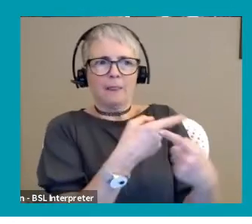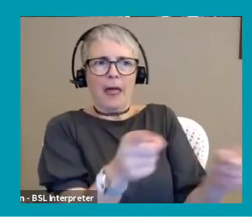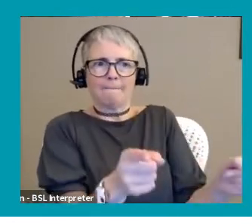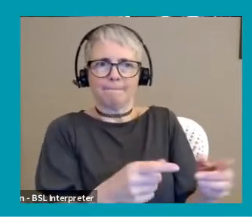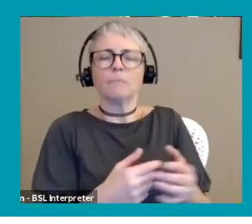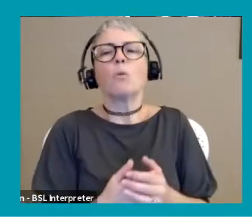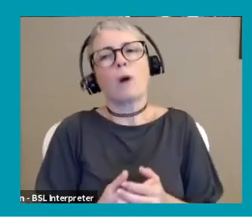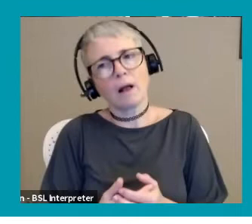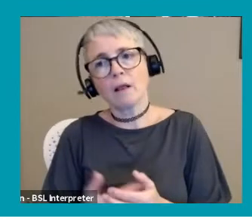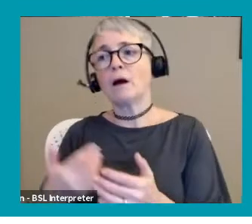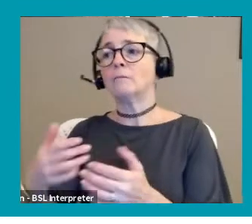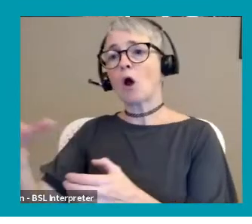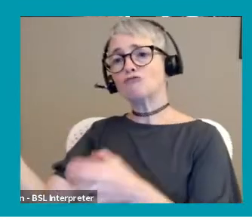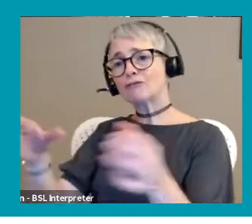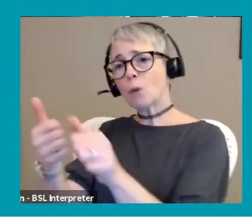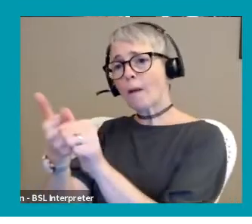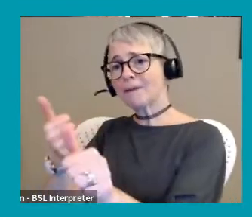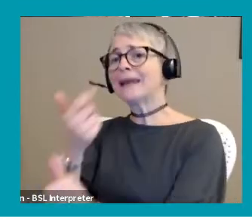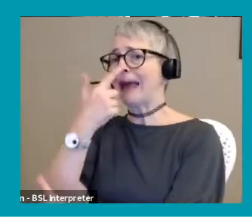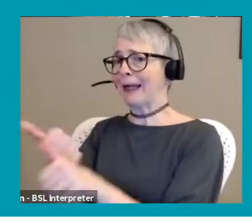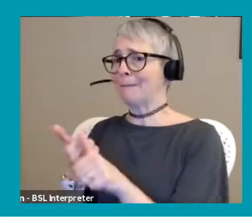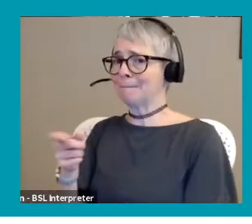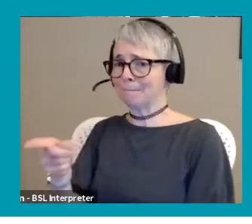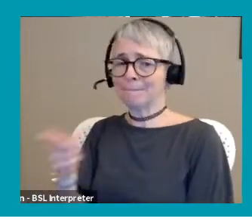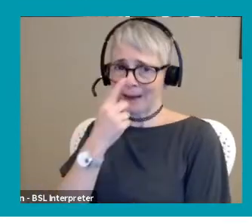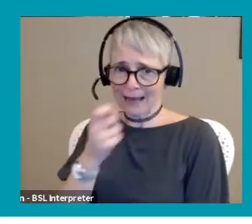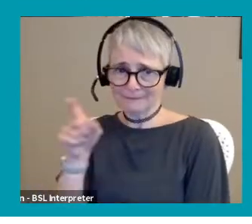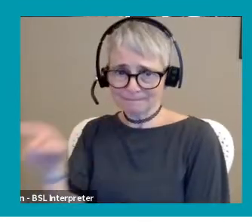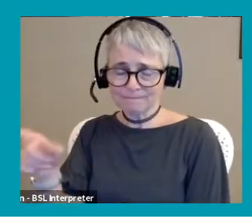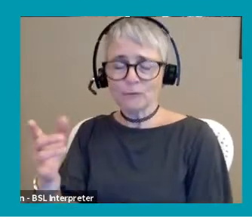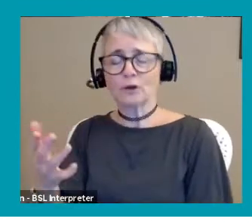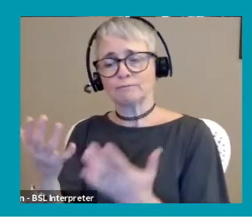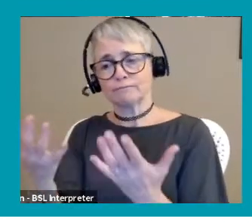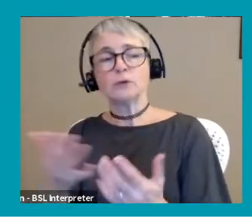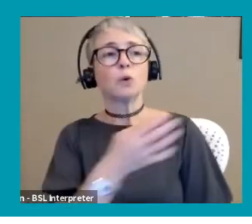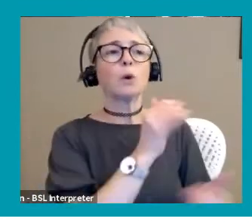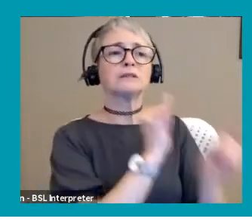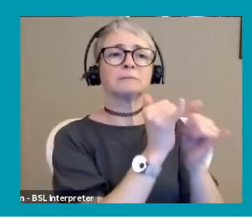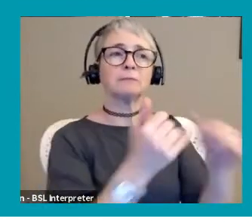So you have two main ways of recruitment. You have employers who do their own recruitment and they might have an HR